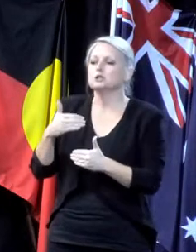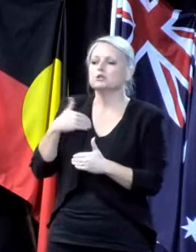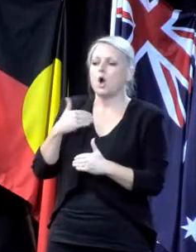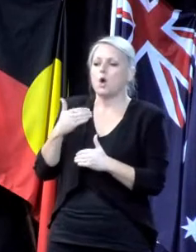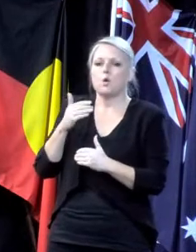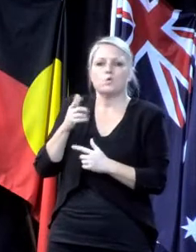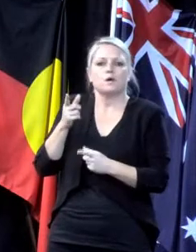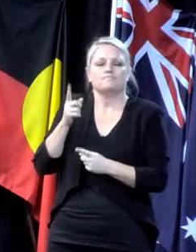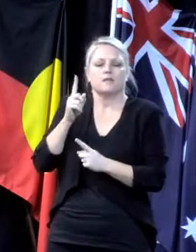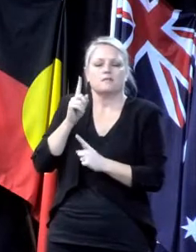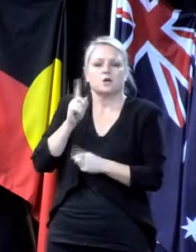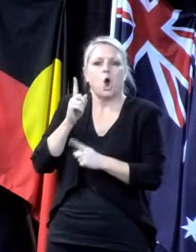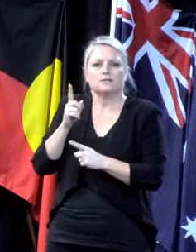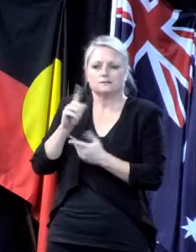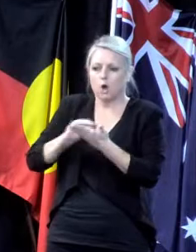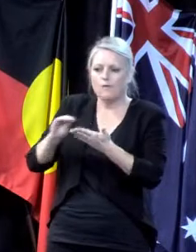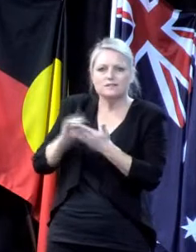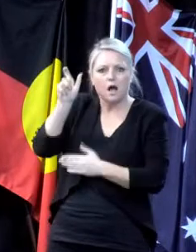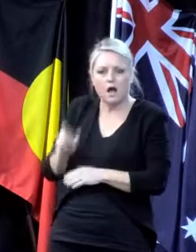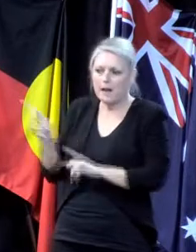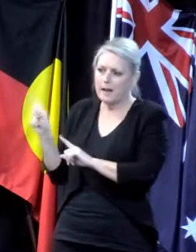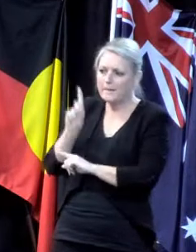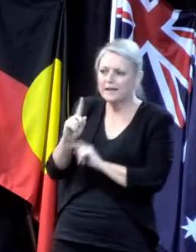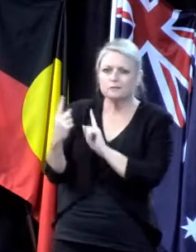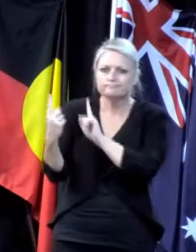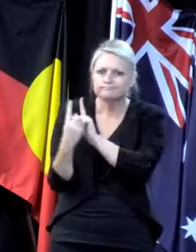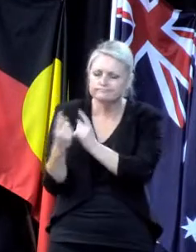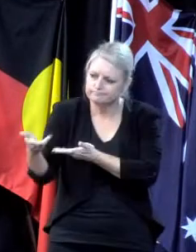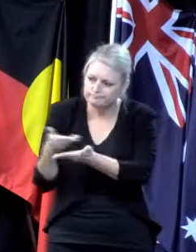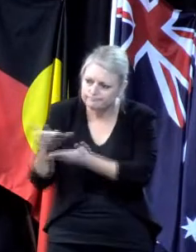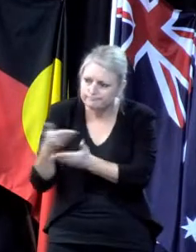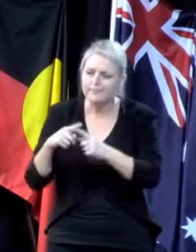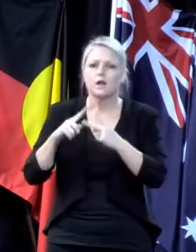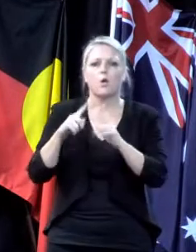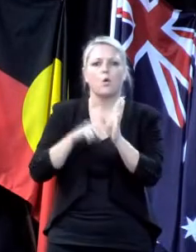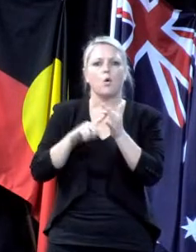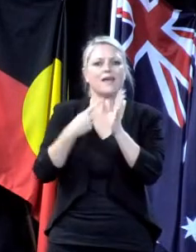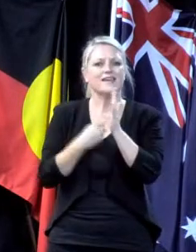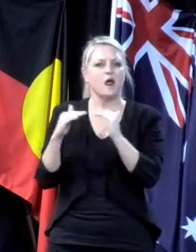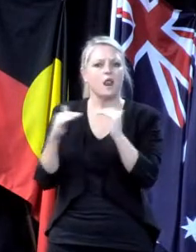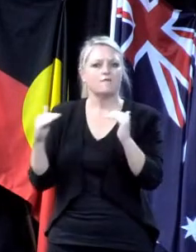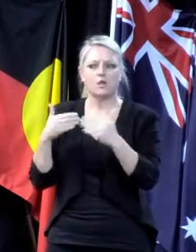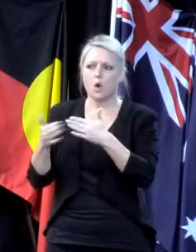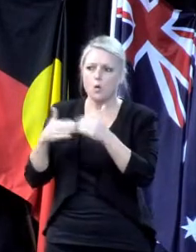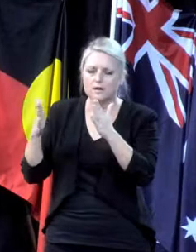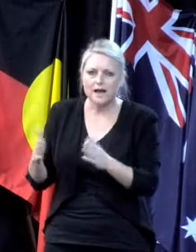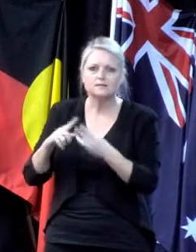HOSES, year-level coordinators, year-level HODs, deputies, and parents.